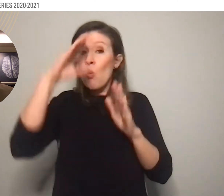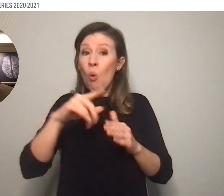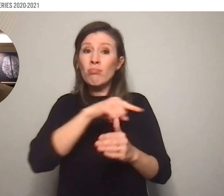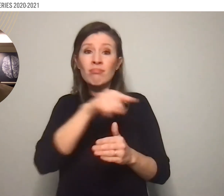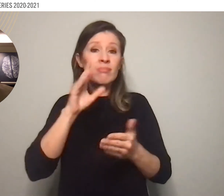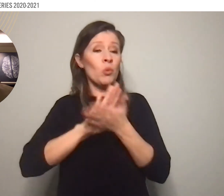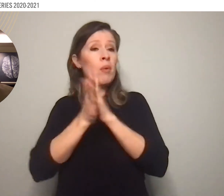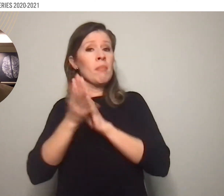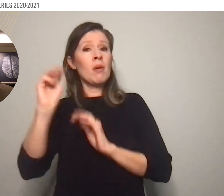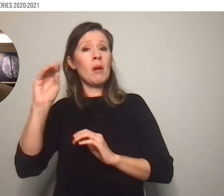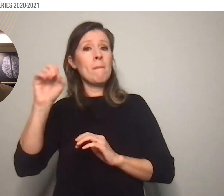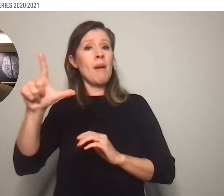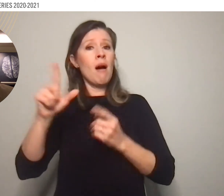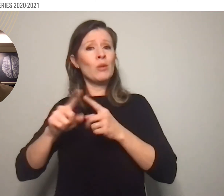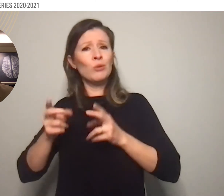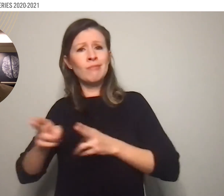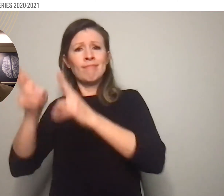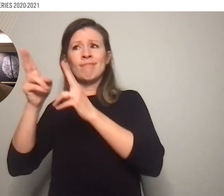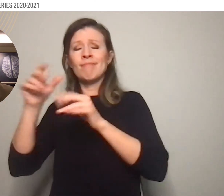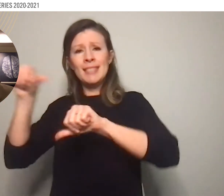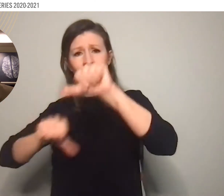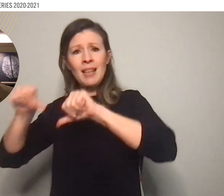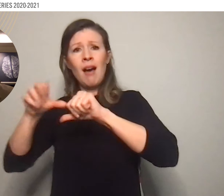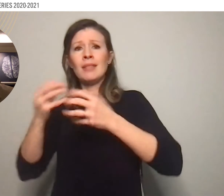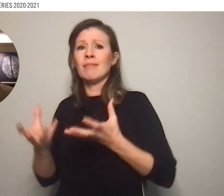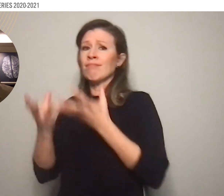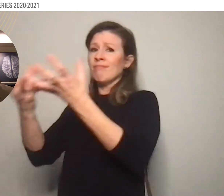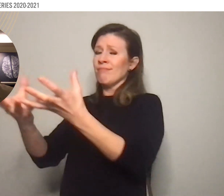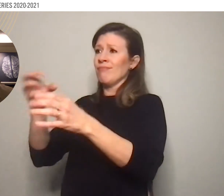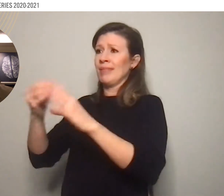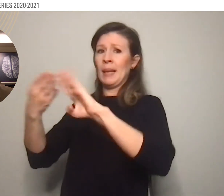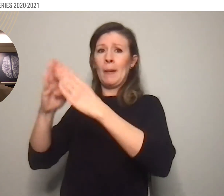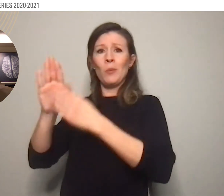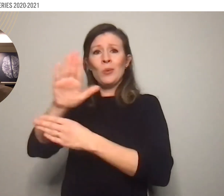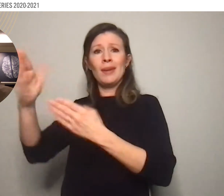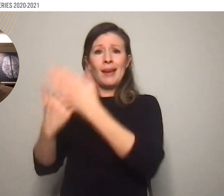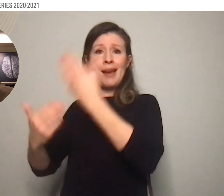hoping it will serve as a model to accelerate the science and put it in the hands of the community.